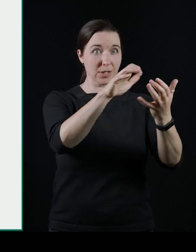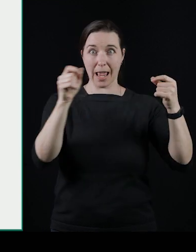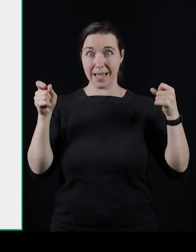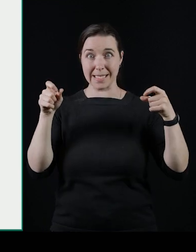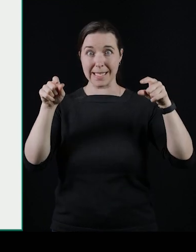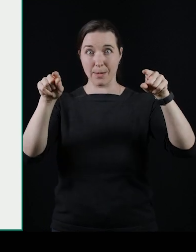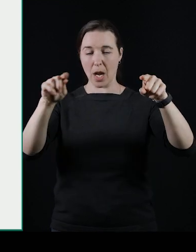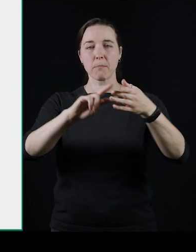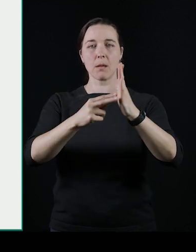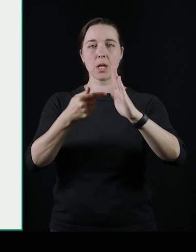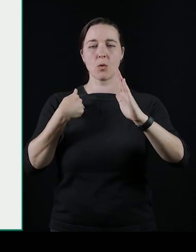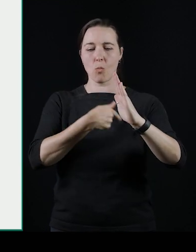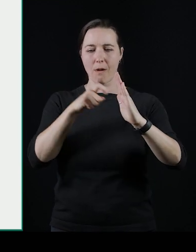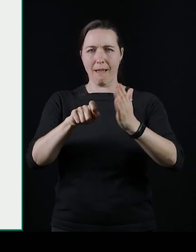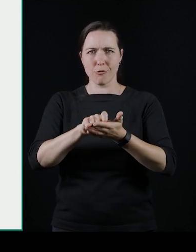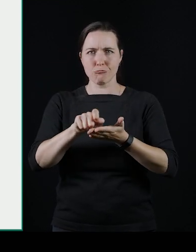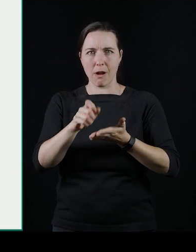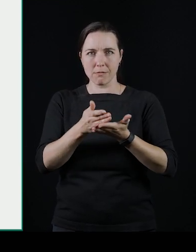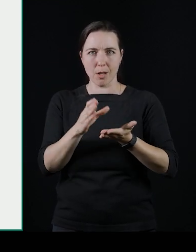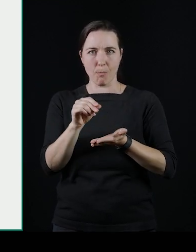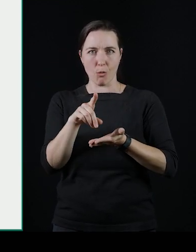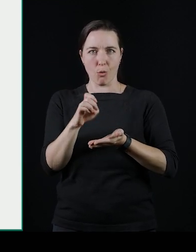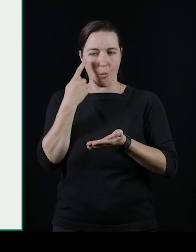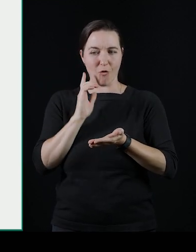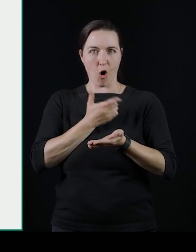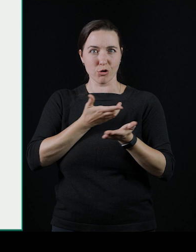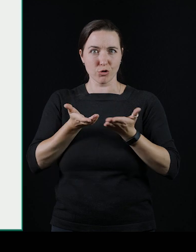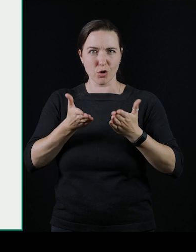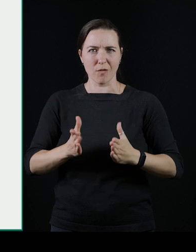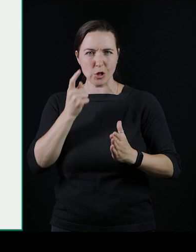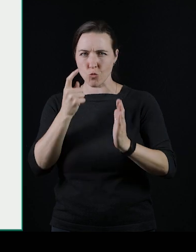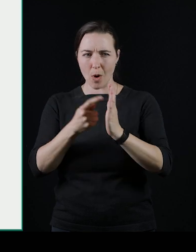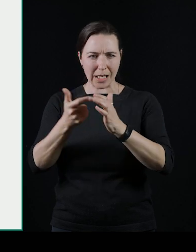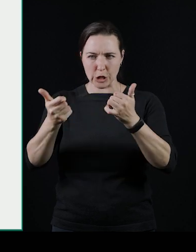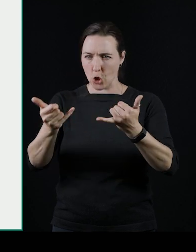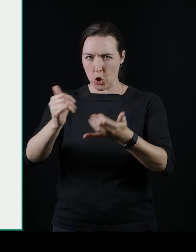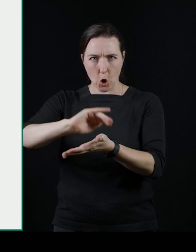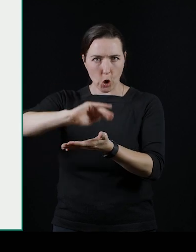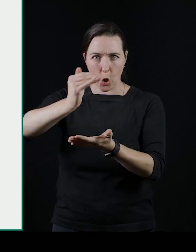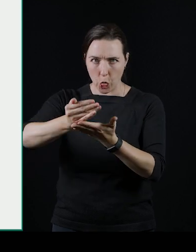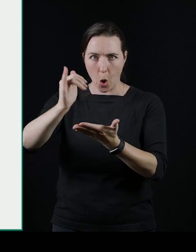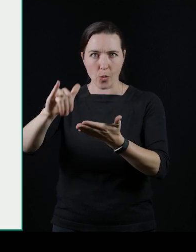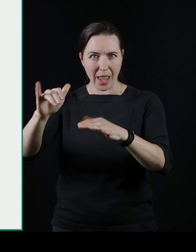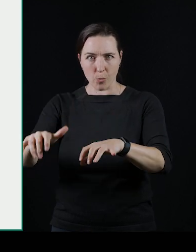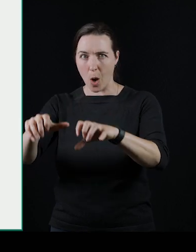we had to write some code within our service to recognize the current cloud that it was hosted within.